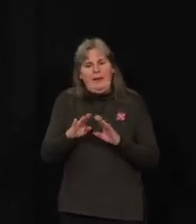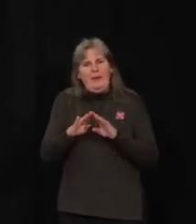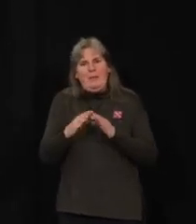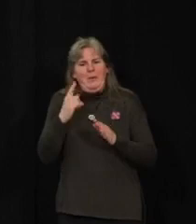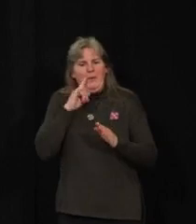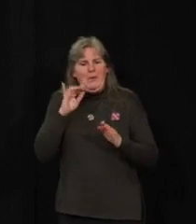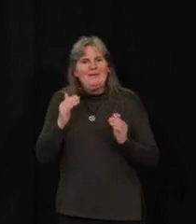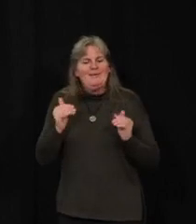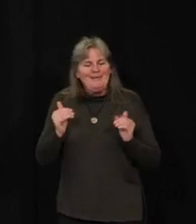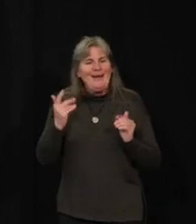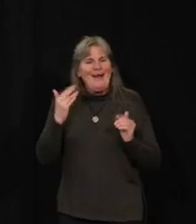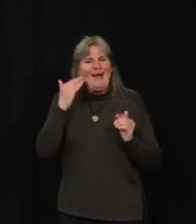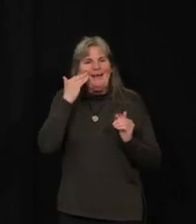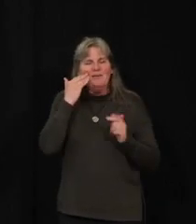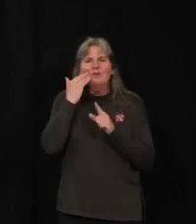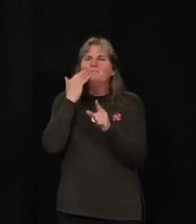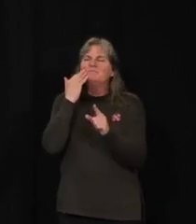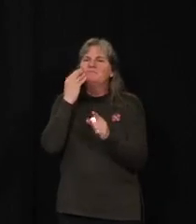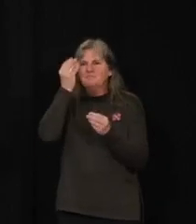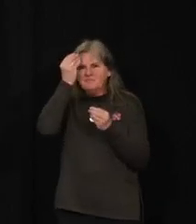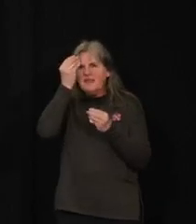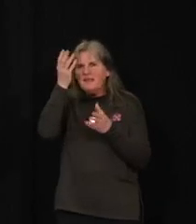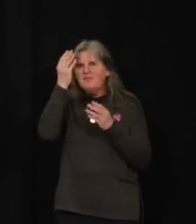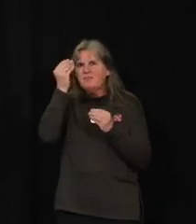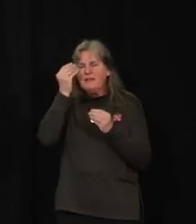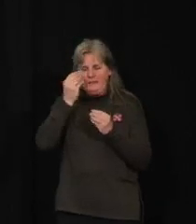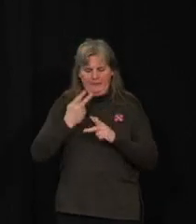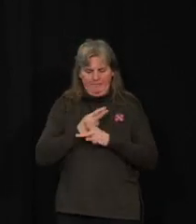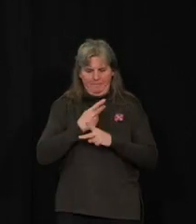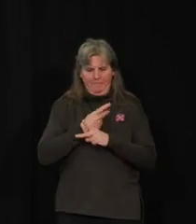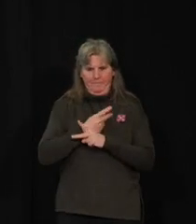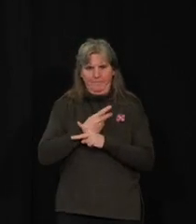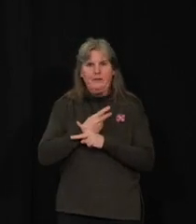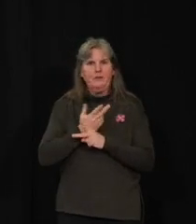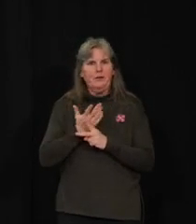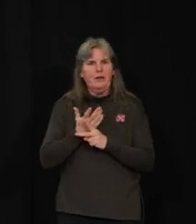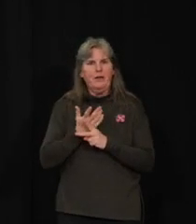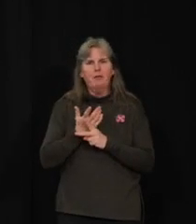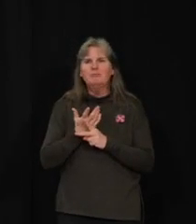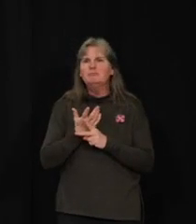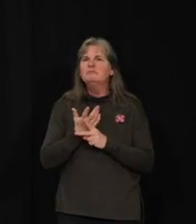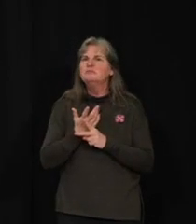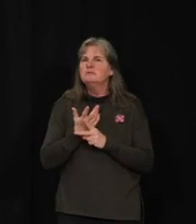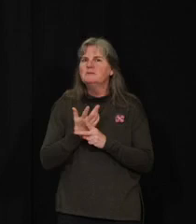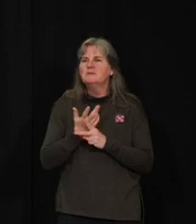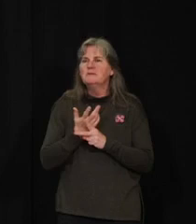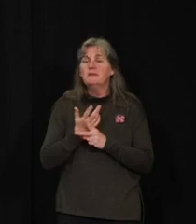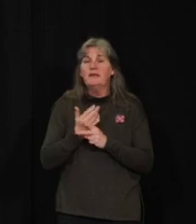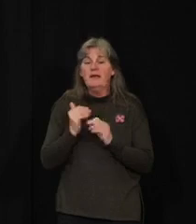out as quickly as possible. We don't have a lot more to say about phase I because I agree with Dr Hanley.